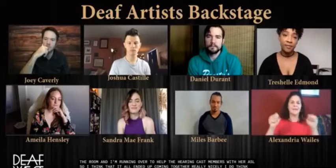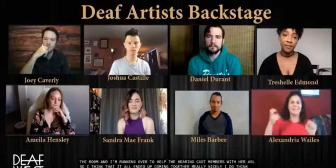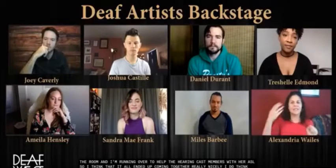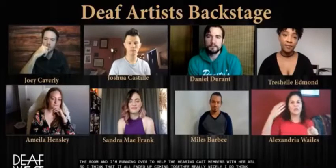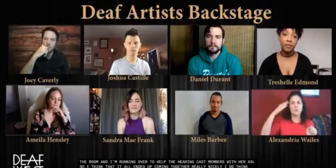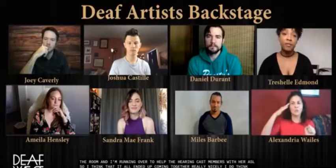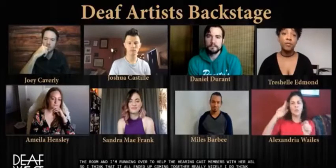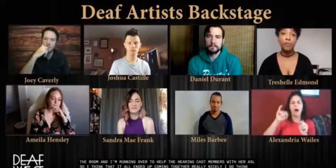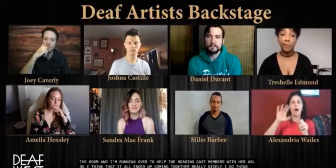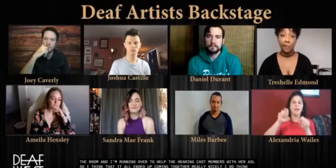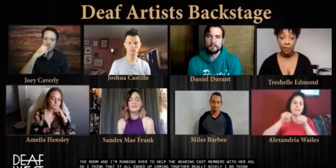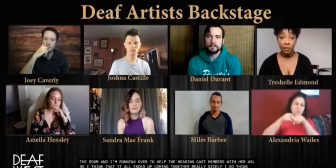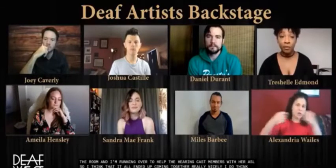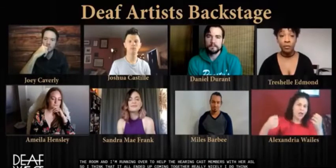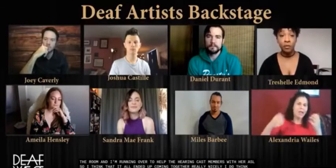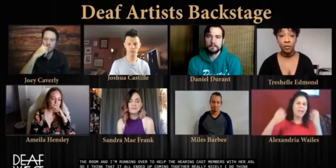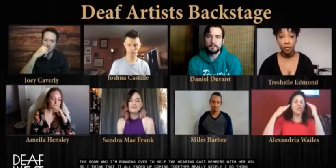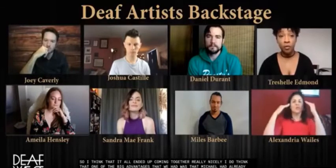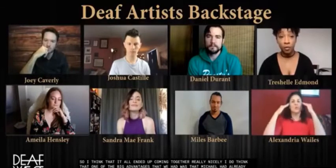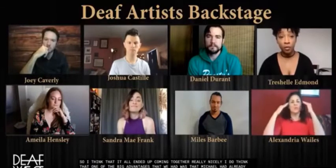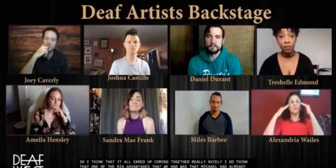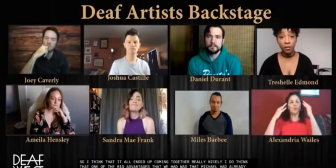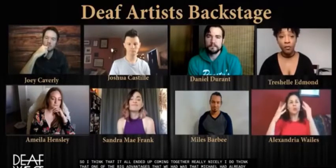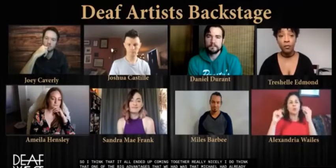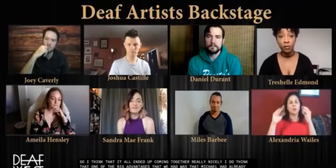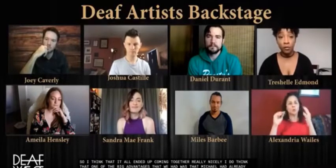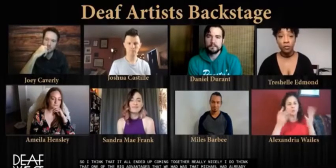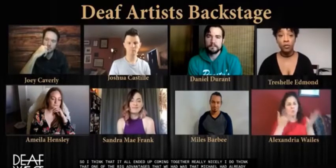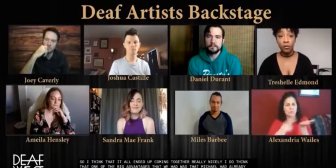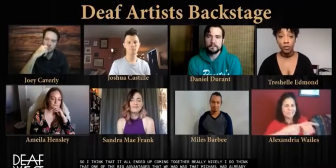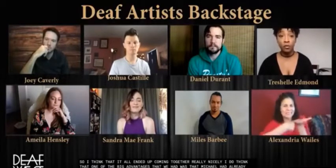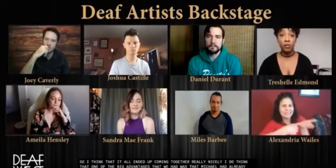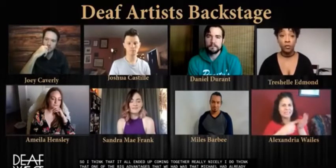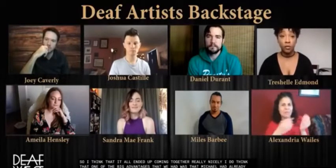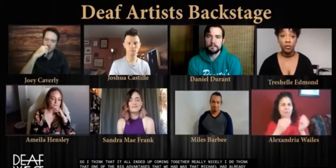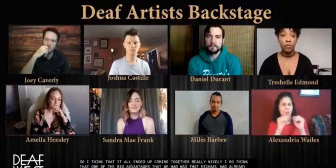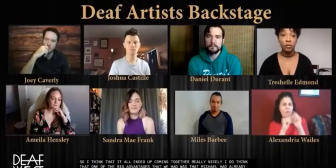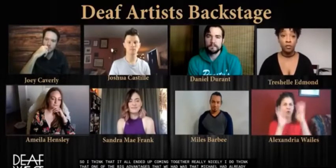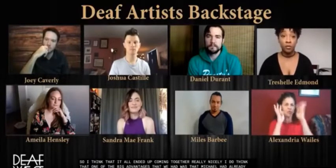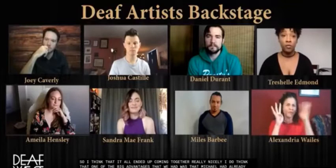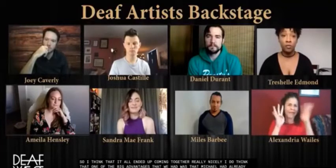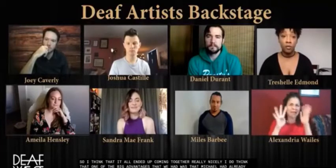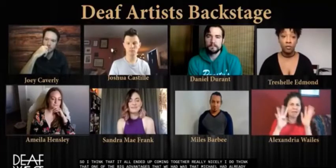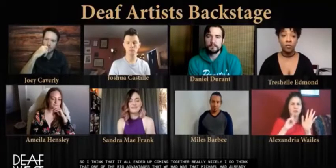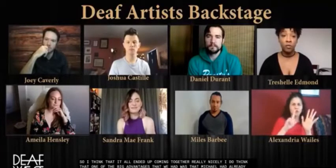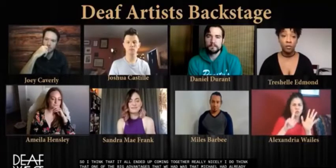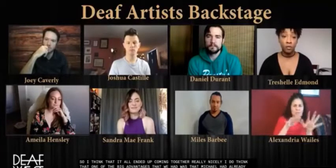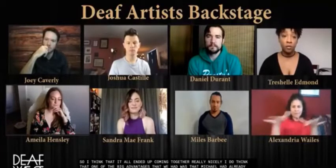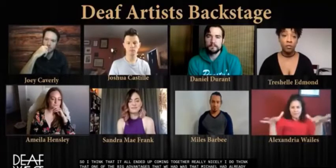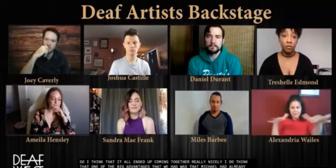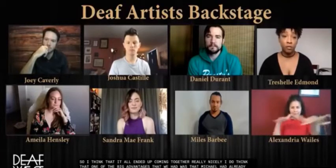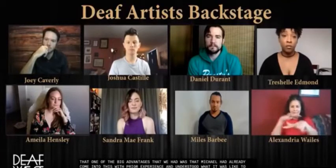And that really helped kind of lay the groundwork for what we needed to do. The discussions that needed to take place.